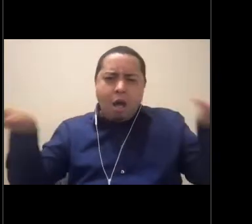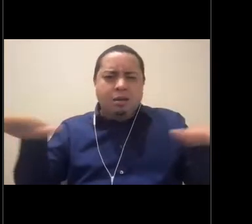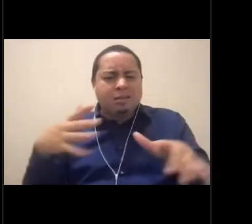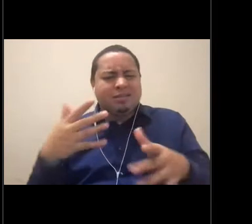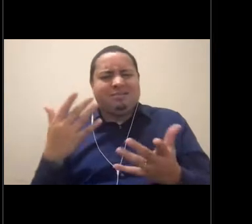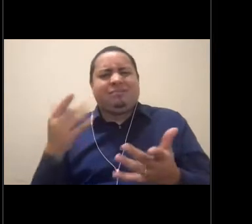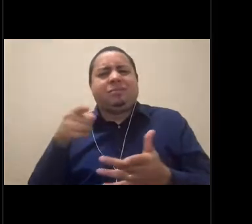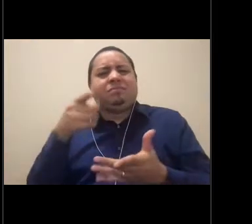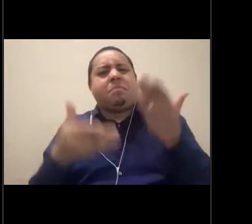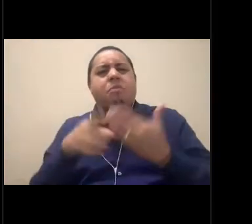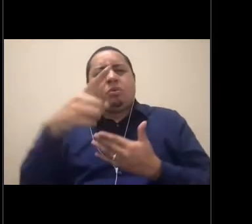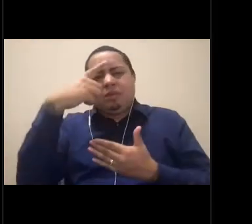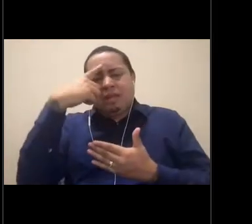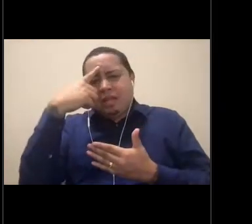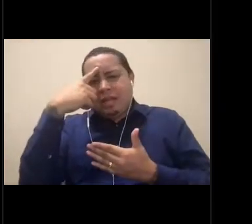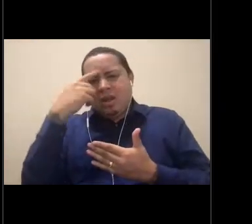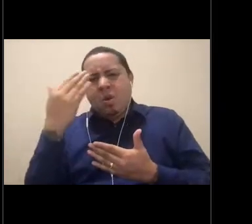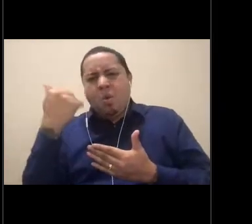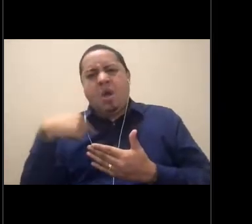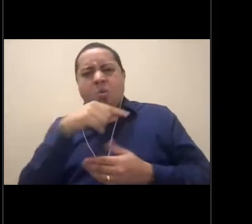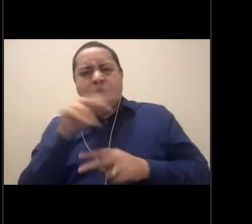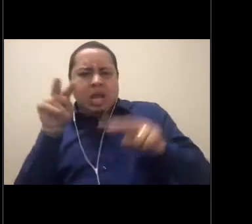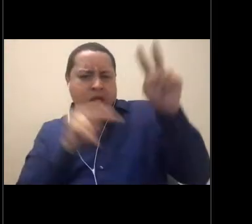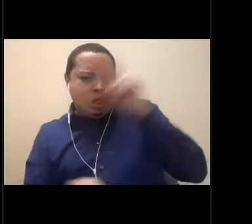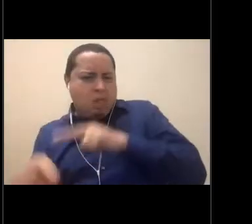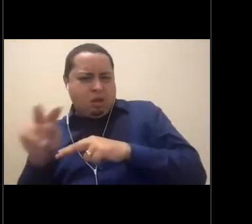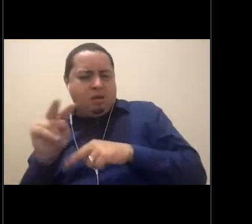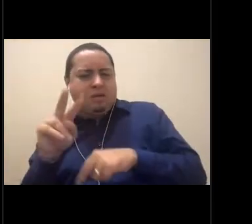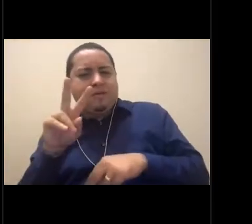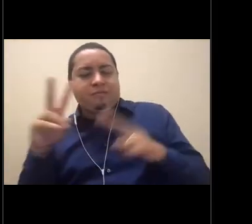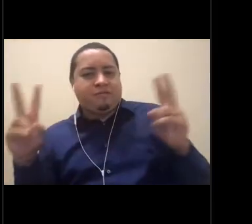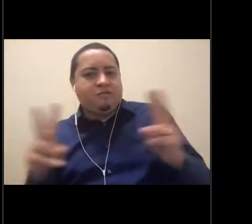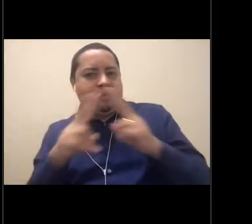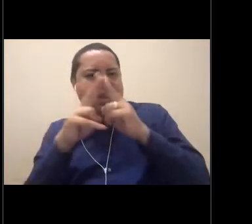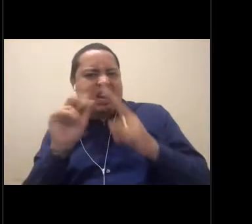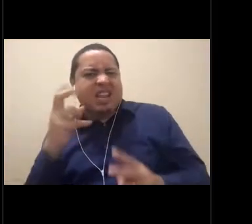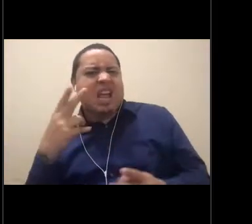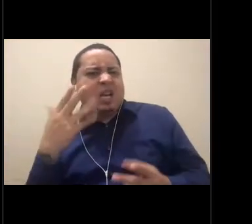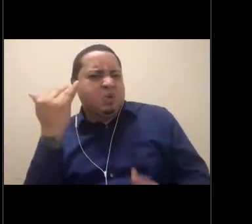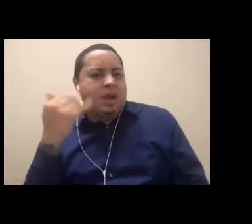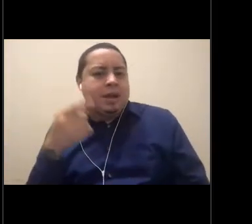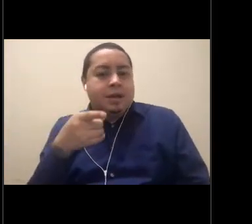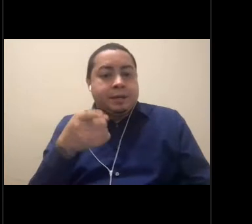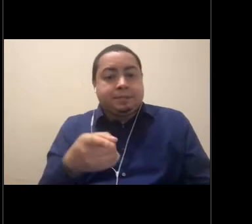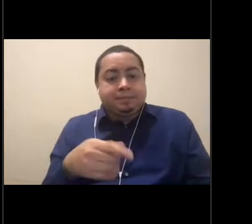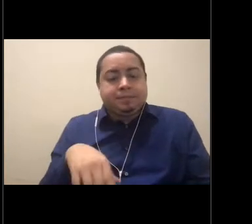Do you think it's A, it makes a really cool looking cloud. B, it's dangerous for airplanes.